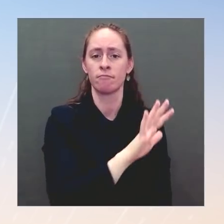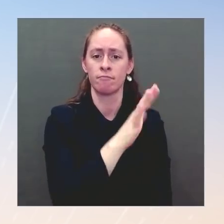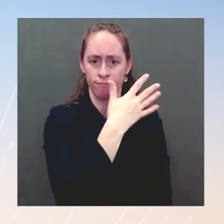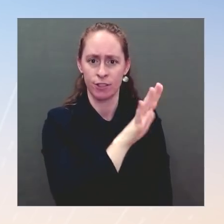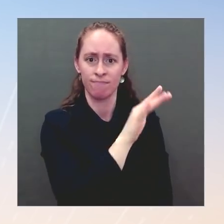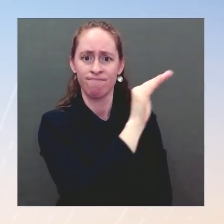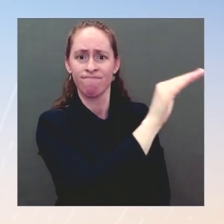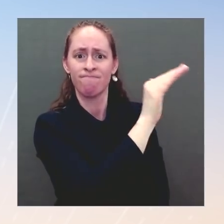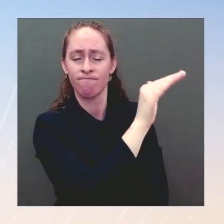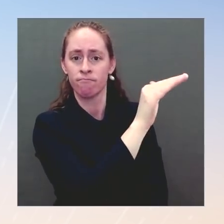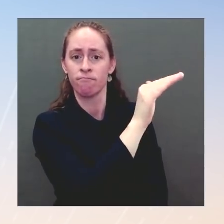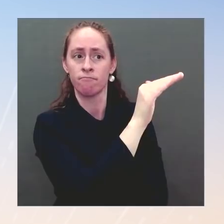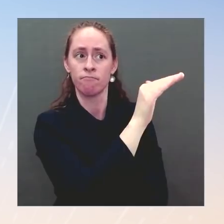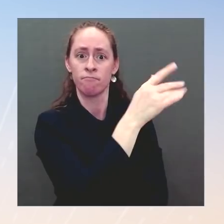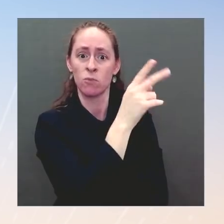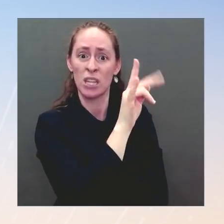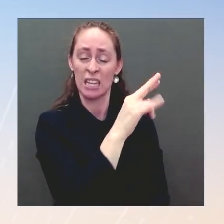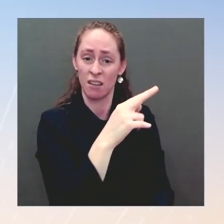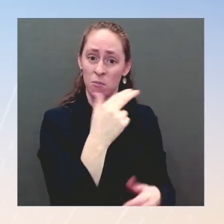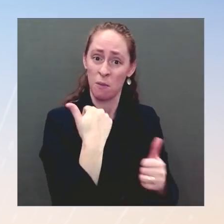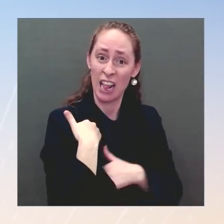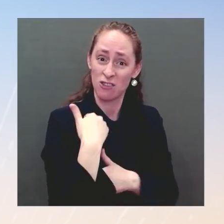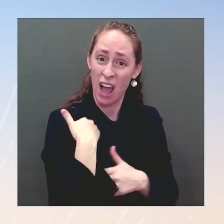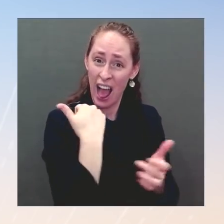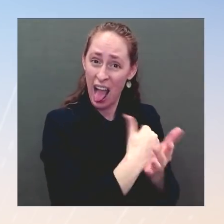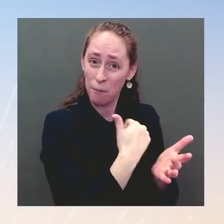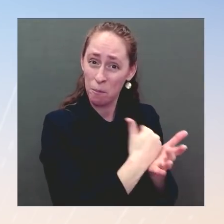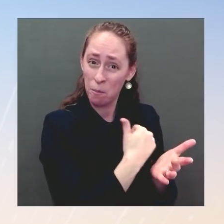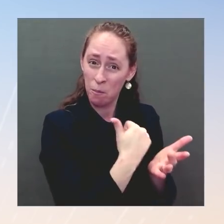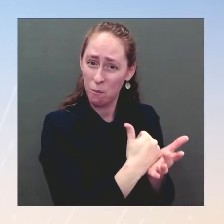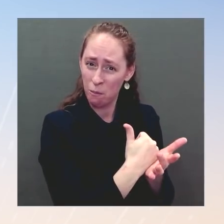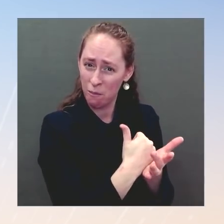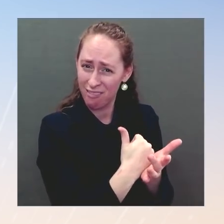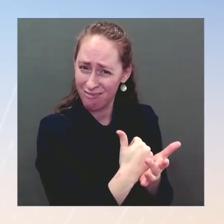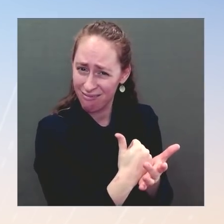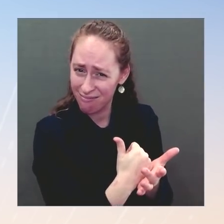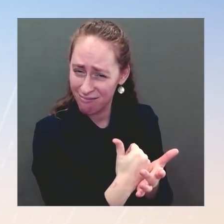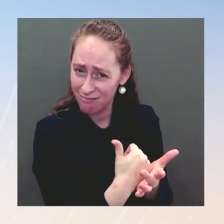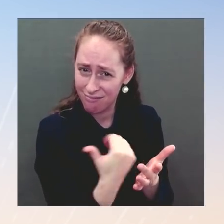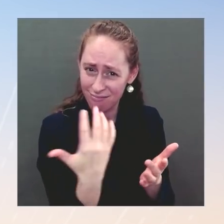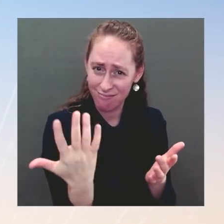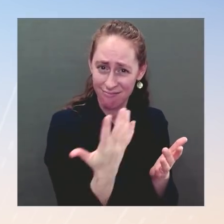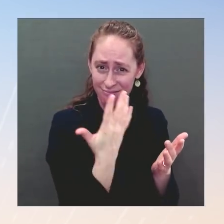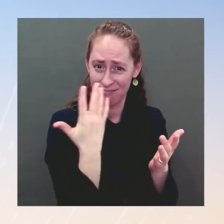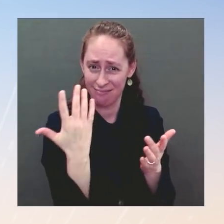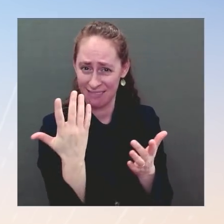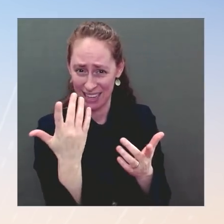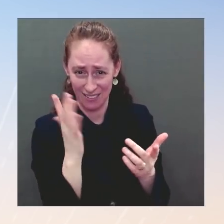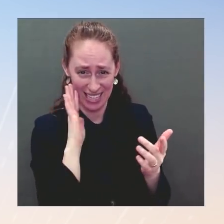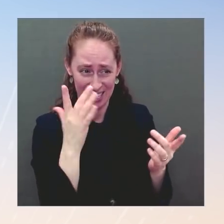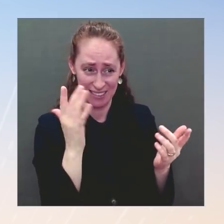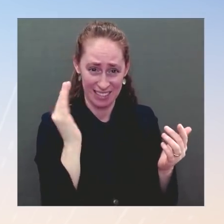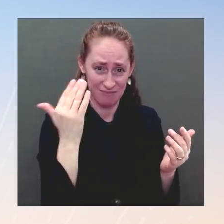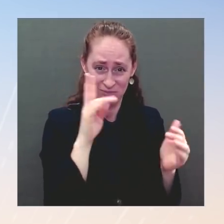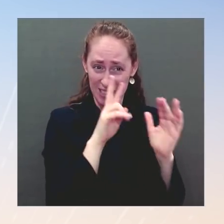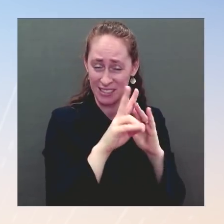is about to begin? Ms. Psaki: Well, I think as we've said from the beginning, there are going to be a range of false-flag operations